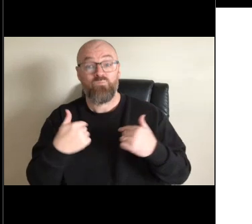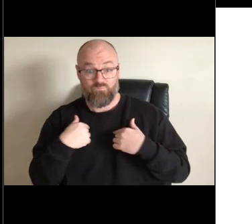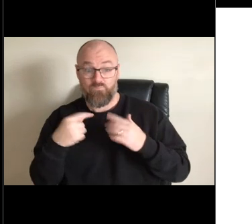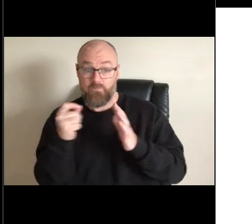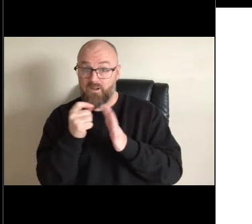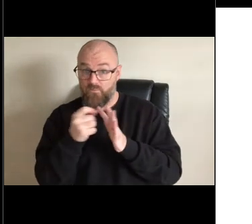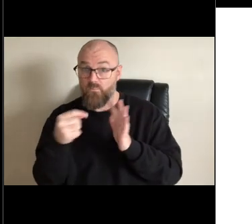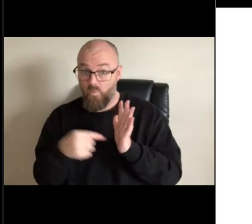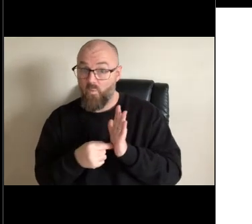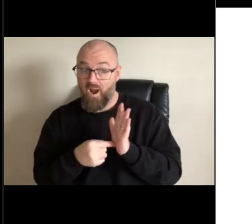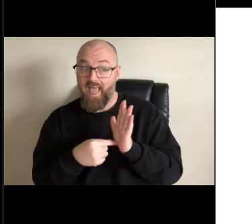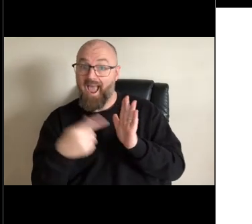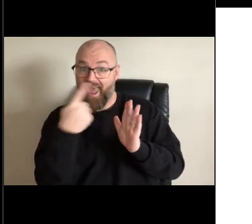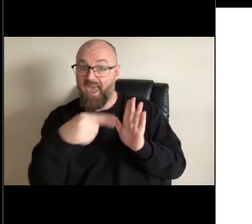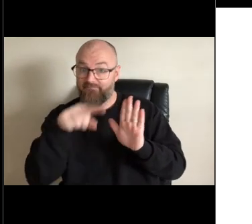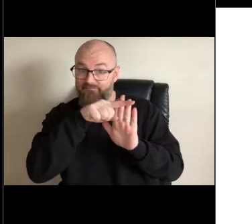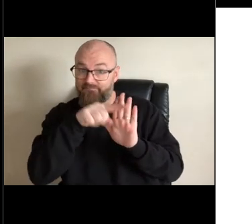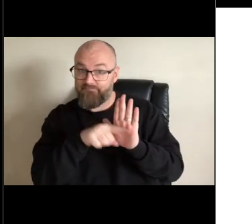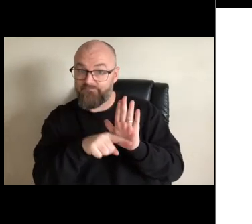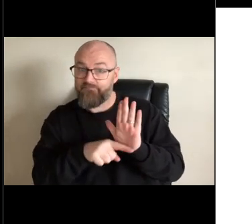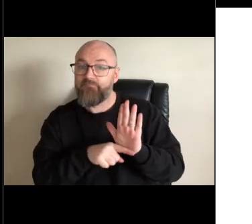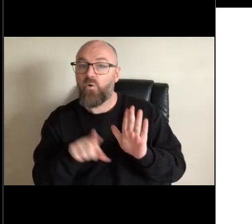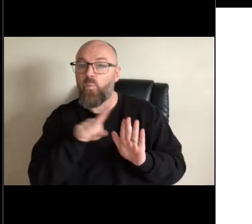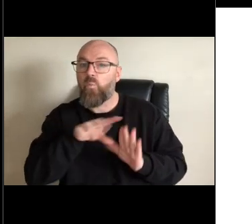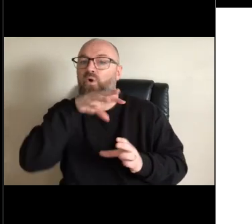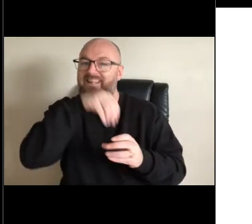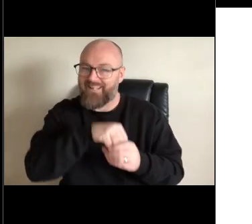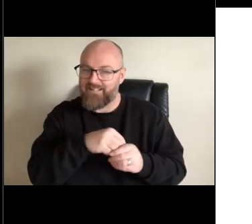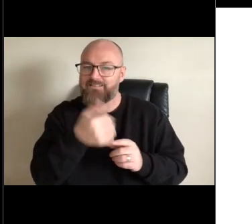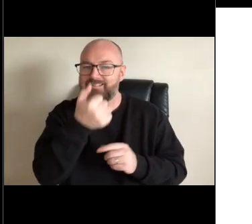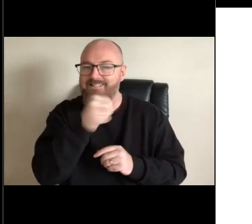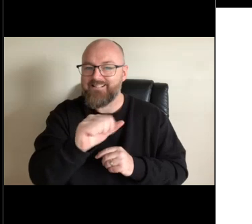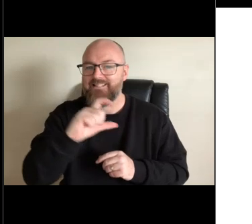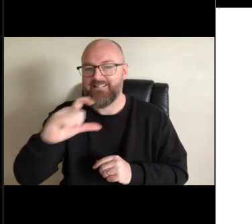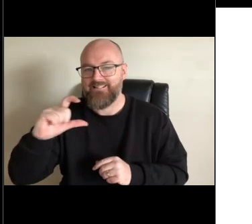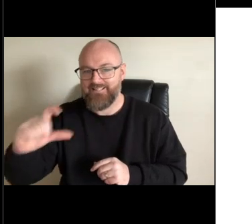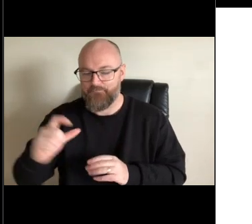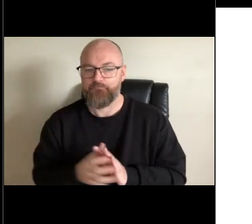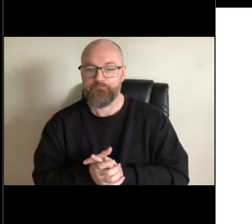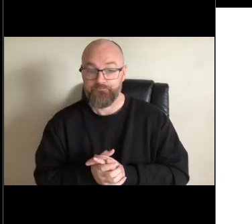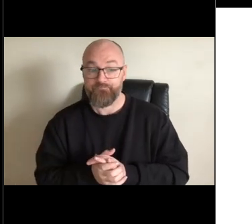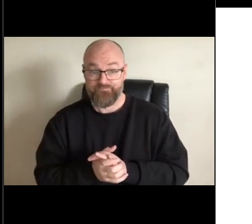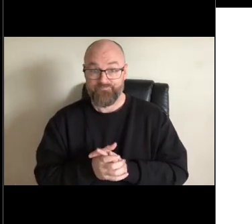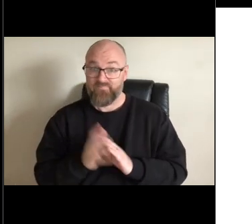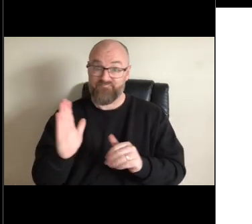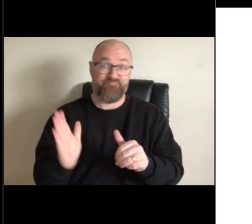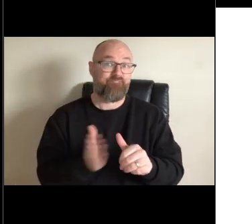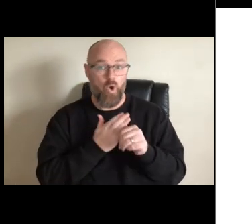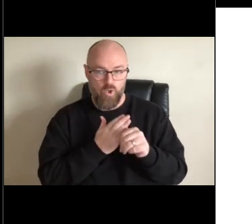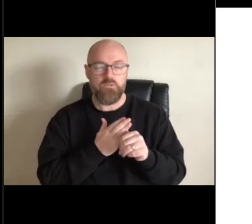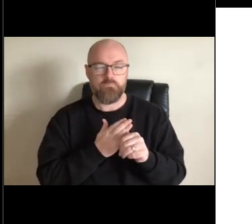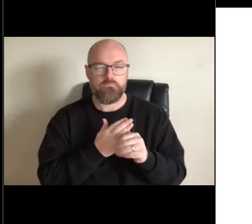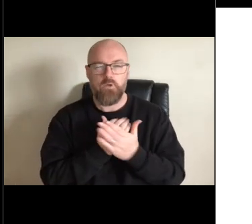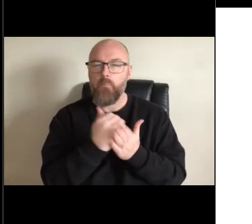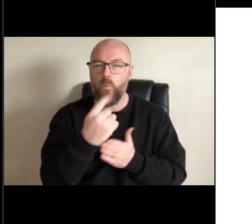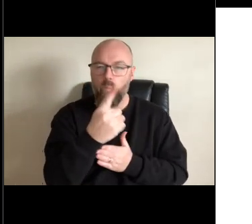set out in that section and first and foremost um it's around Safety Not only of the child but also